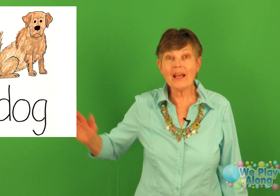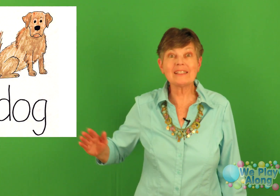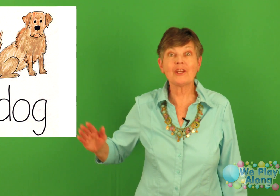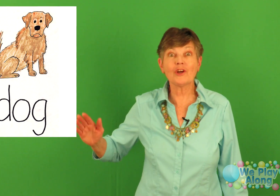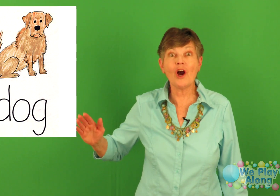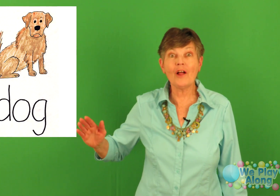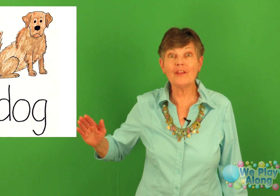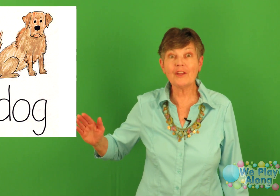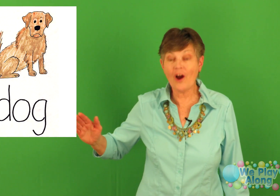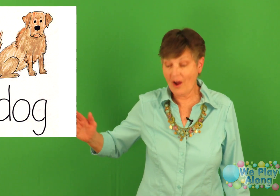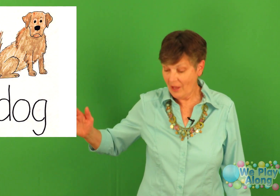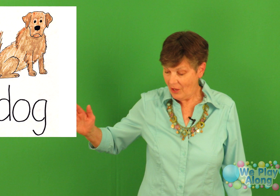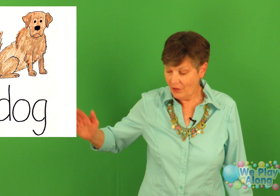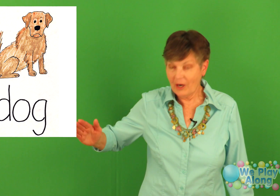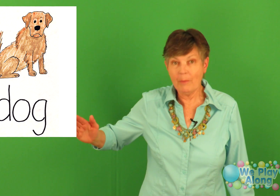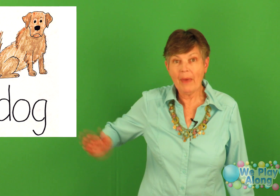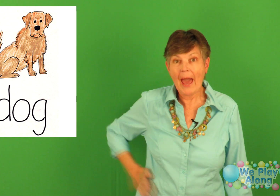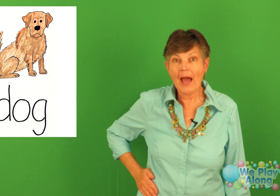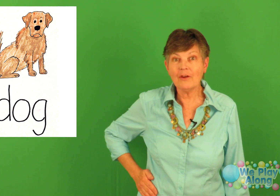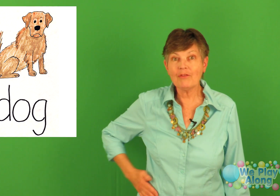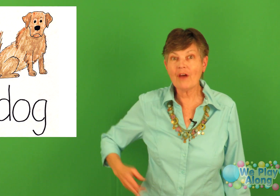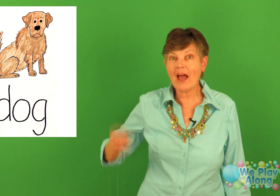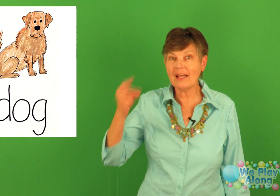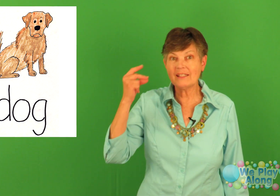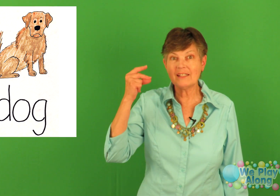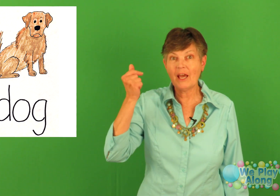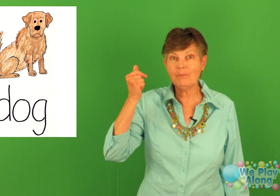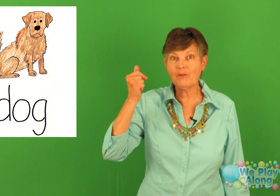it's like you're calling the dog you're gonna pat your thigh and snap your